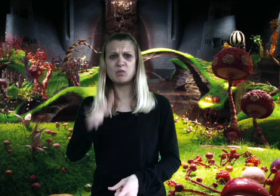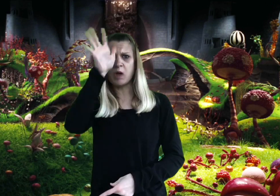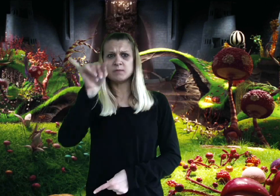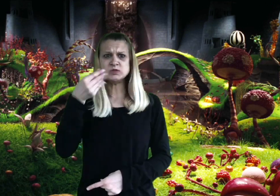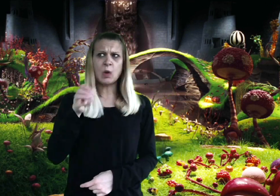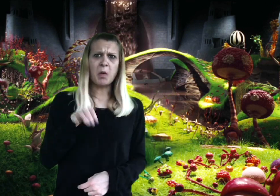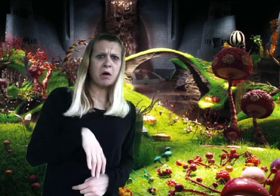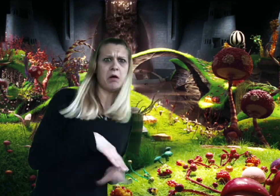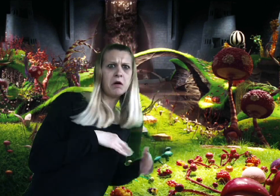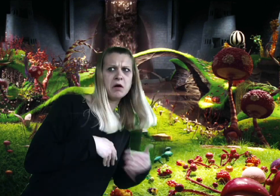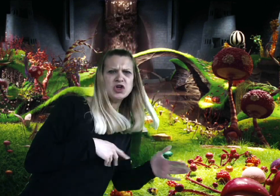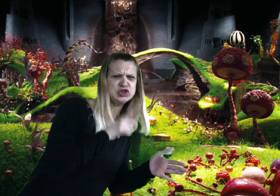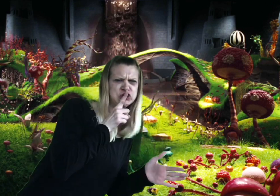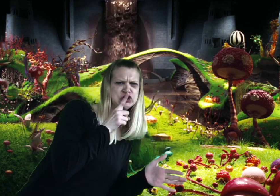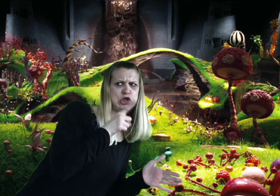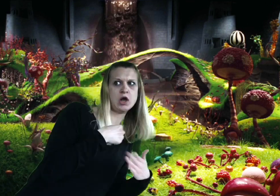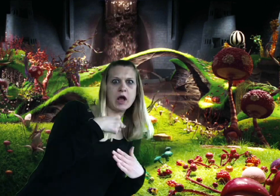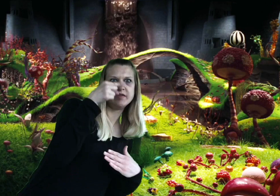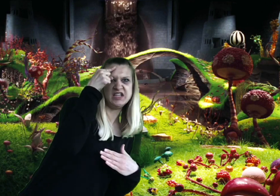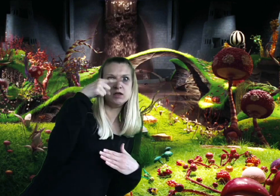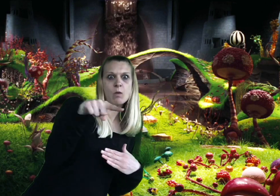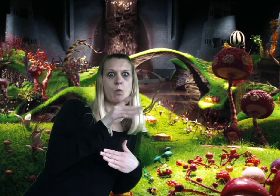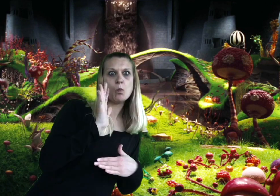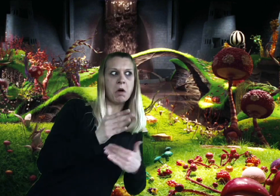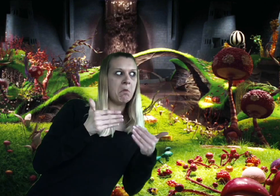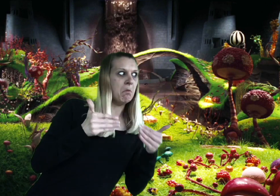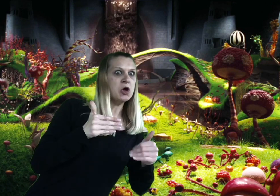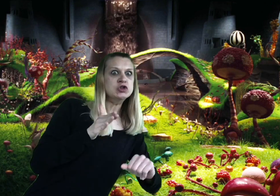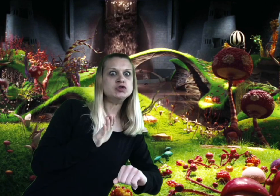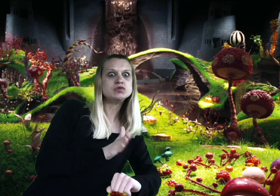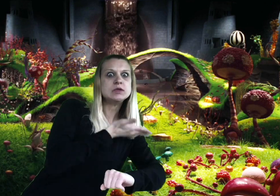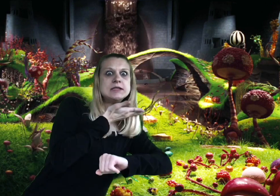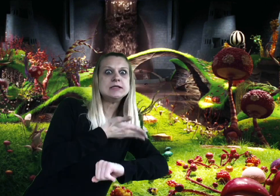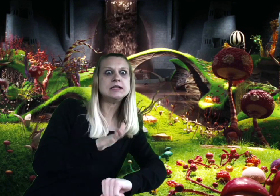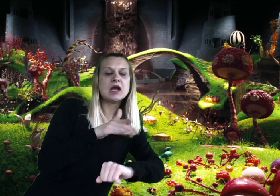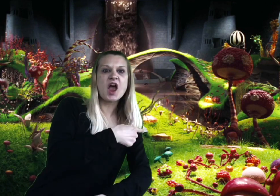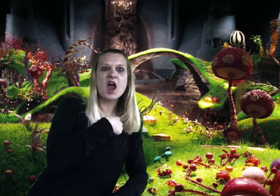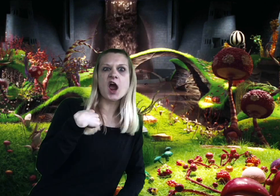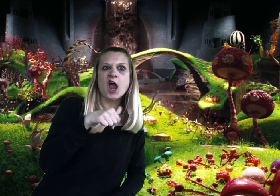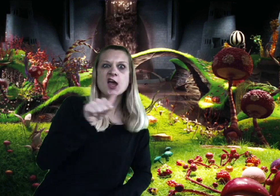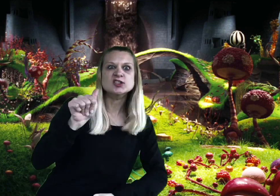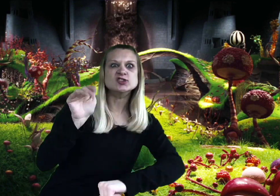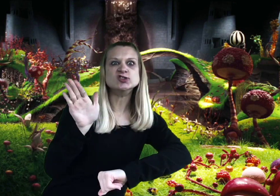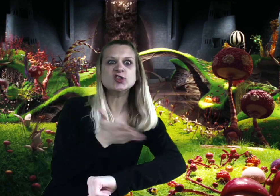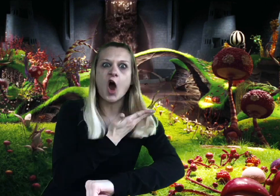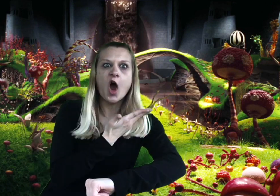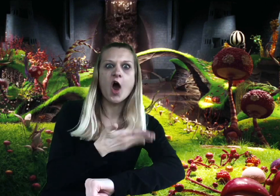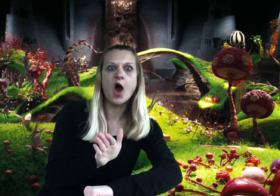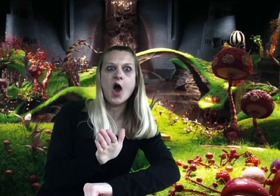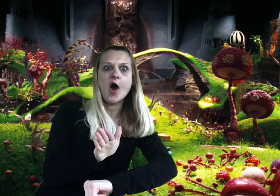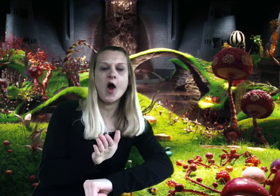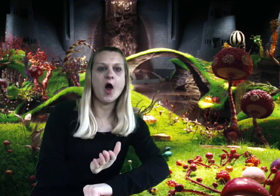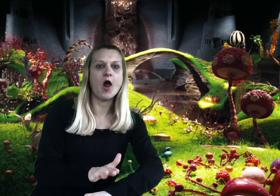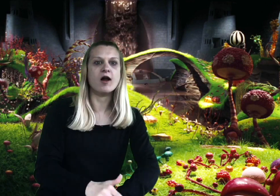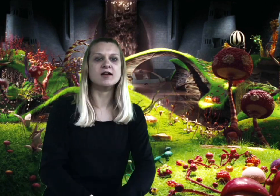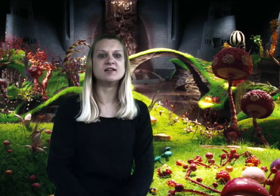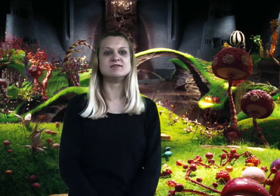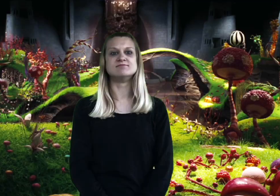"Ssshh!" whispered Grandpa Joe. "I think they’re going to sing us a song!"